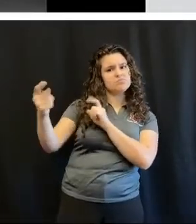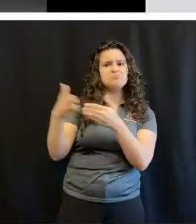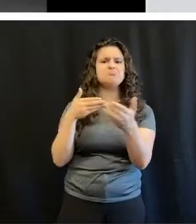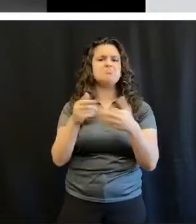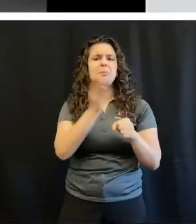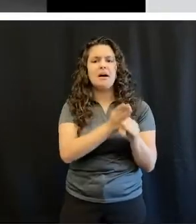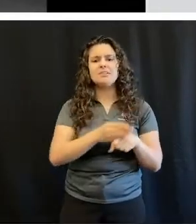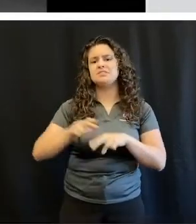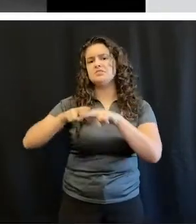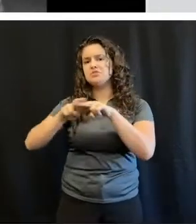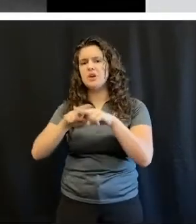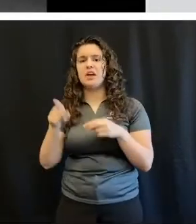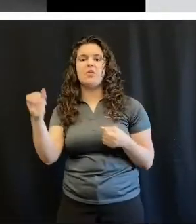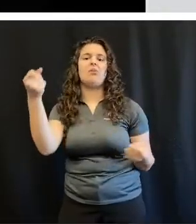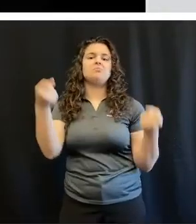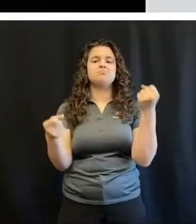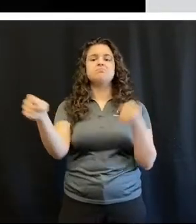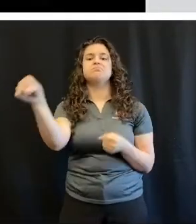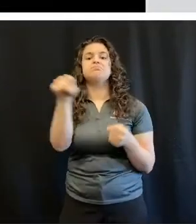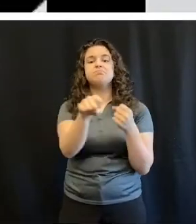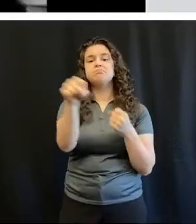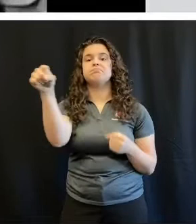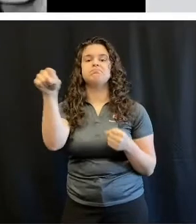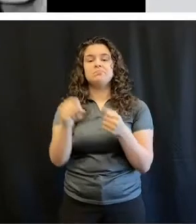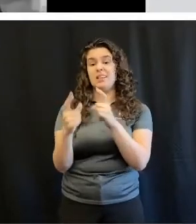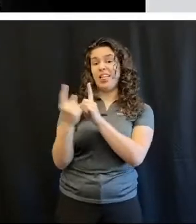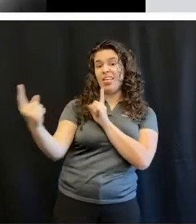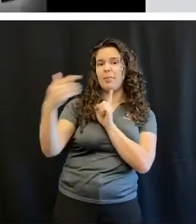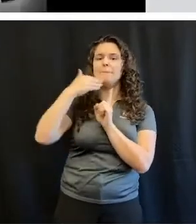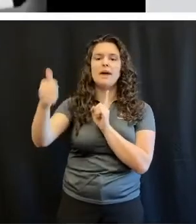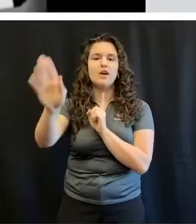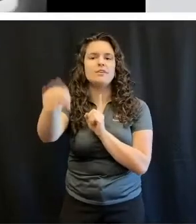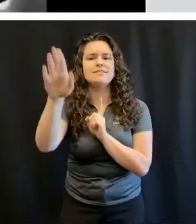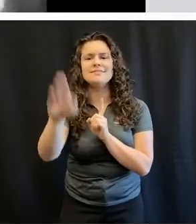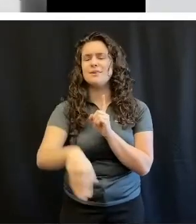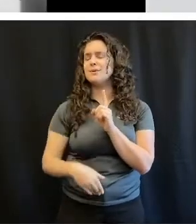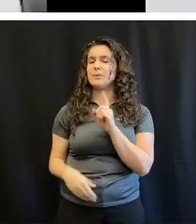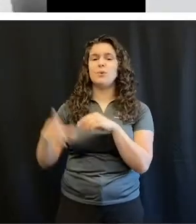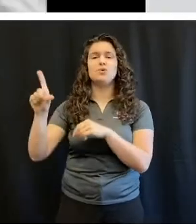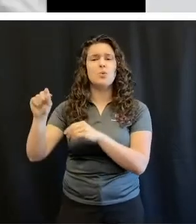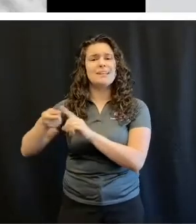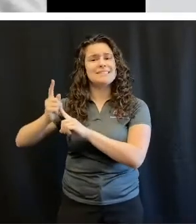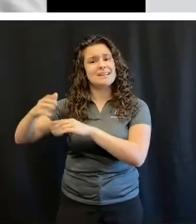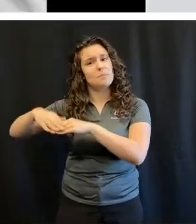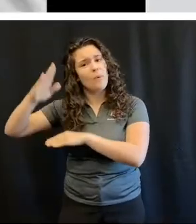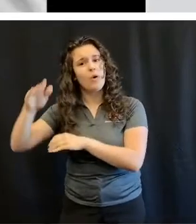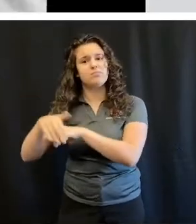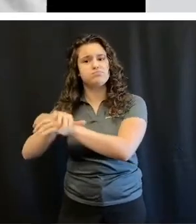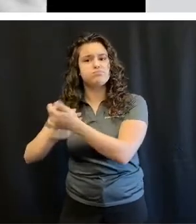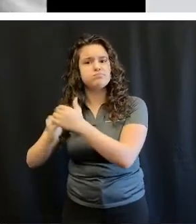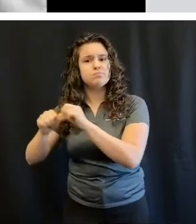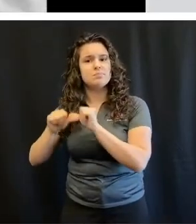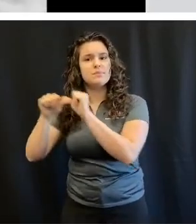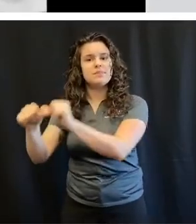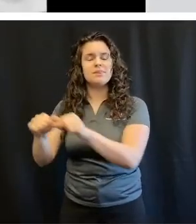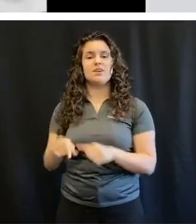Train, riding in your car The further you're away, then the better off you are 20 seconds or more You gotta be able to wash your hands